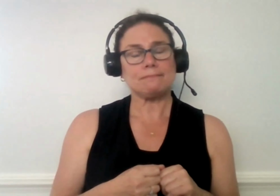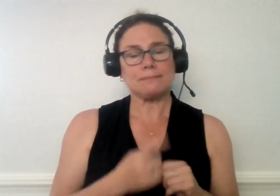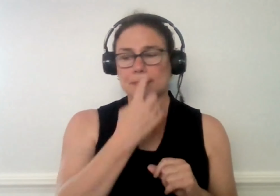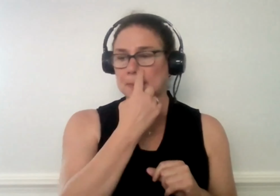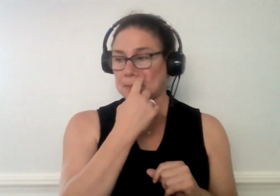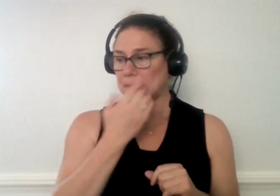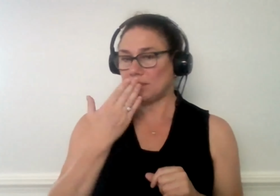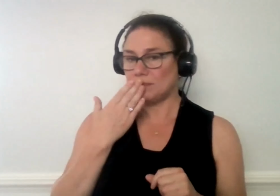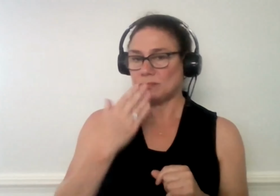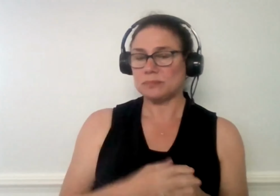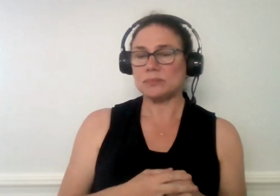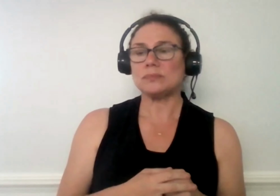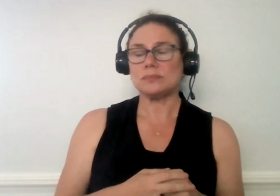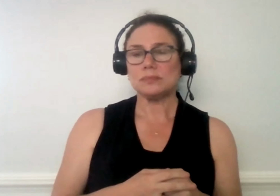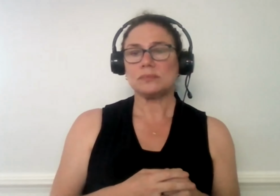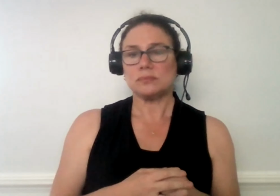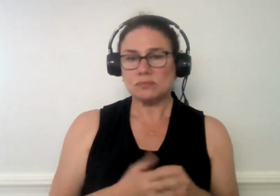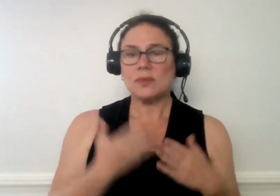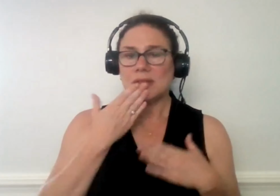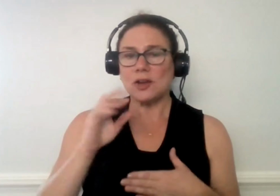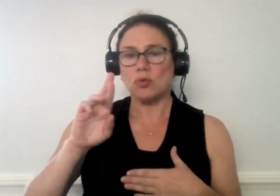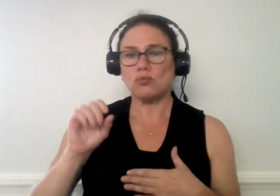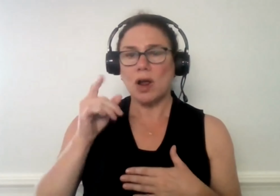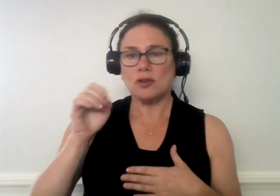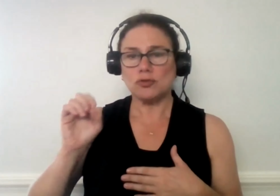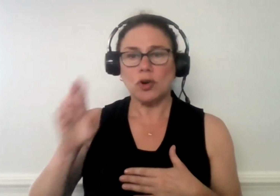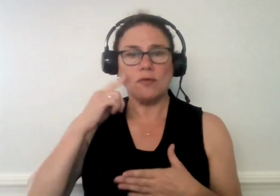Rachael Hu: Thank you, Roger, for the compliment.